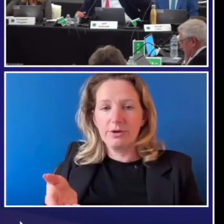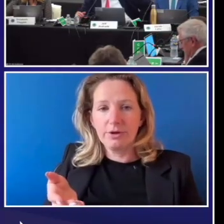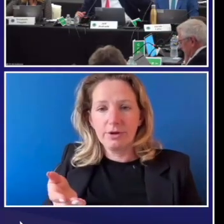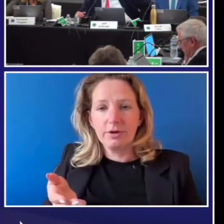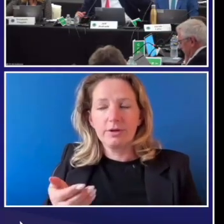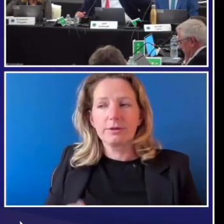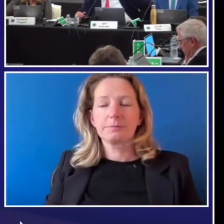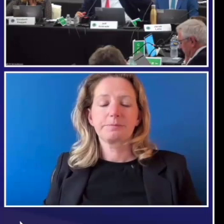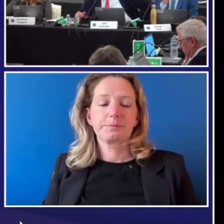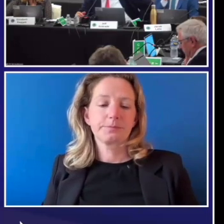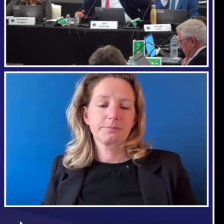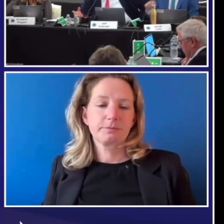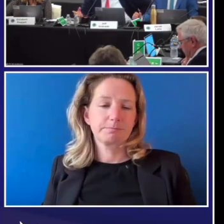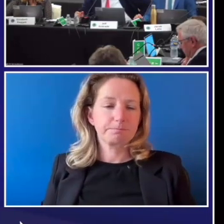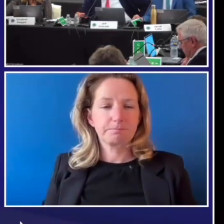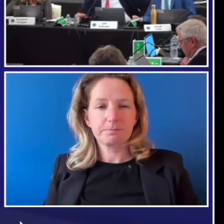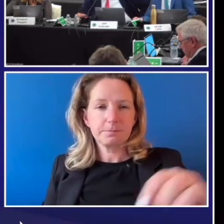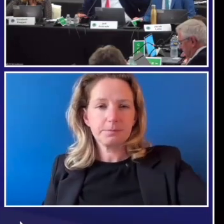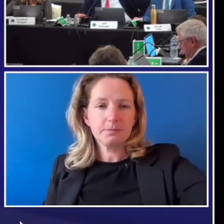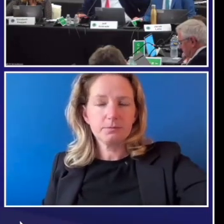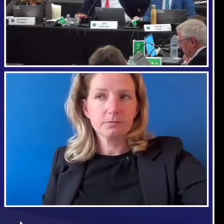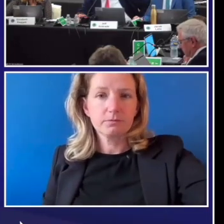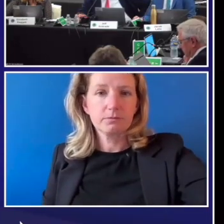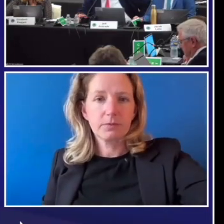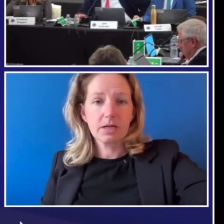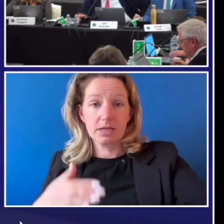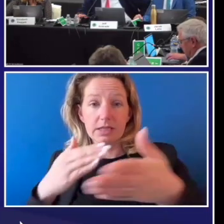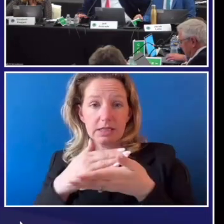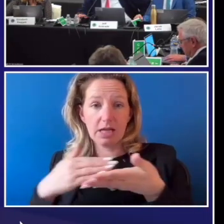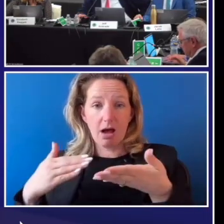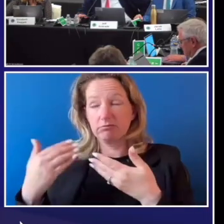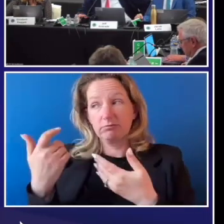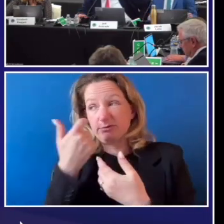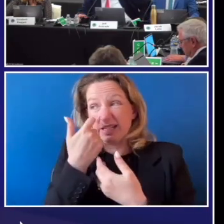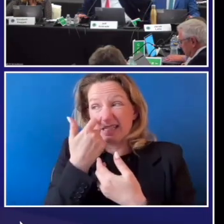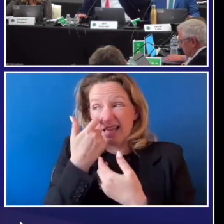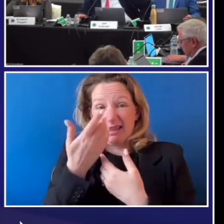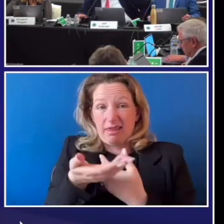to some recent actions where you had agencies that, um, you